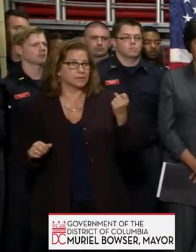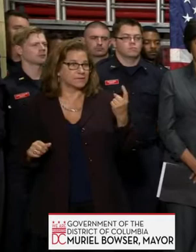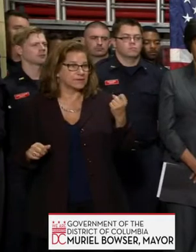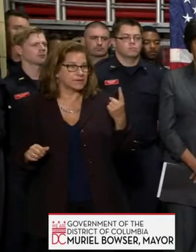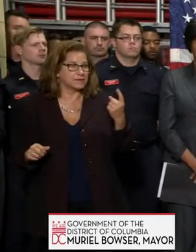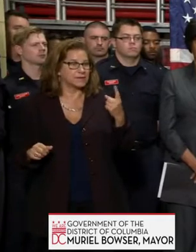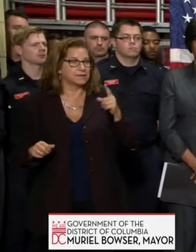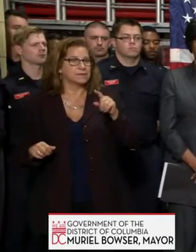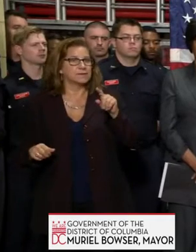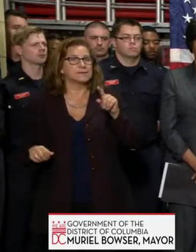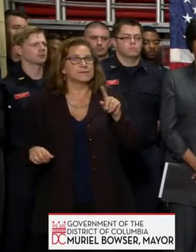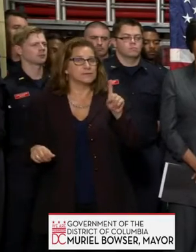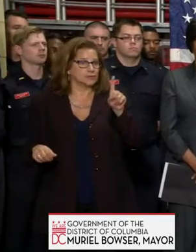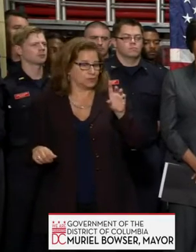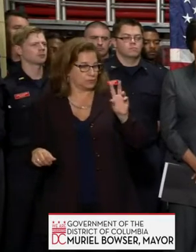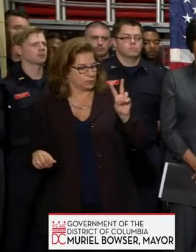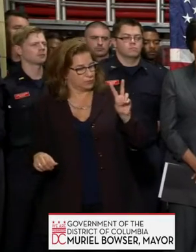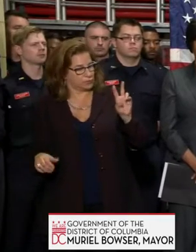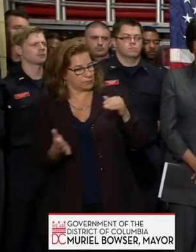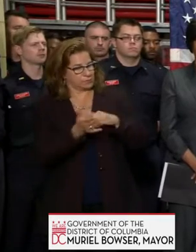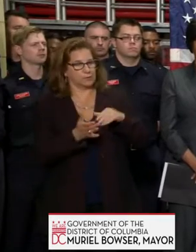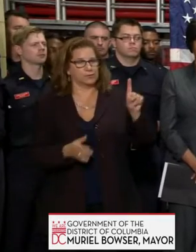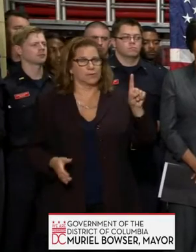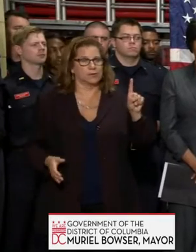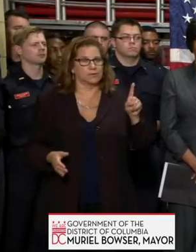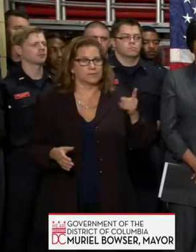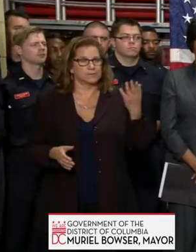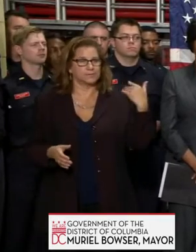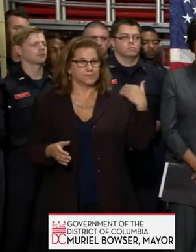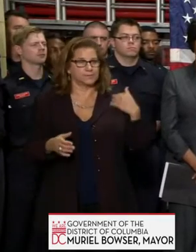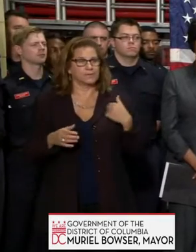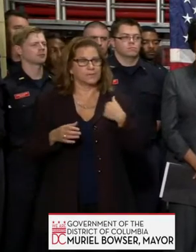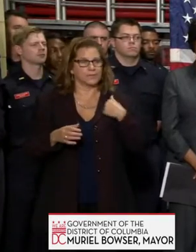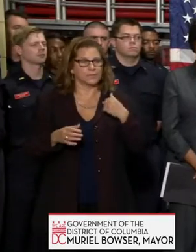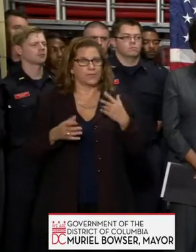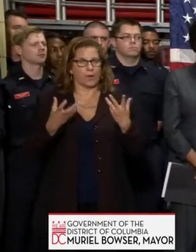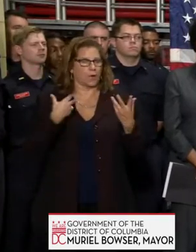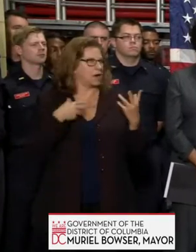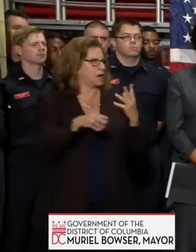EFFECT WHEN IT IS PUBLISHED AND I WANT TO MENTION AS MAYOR AND